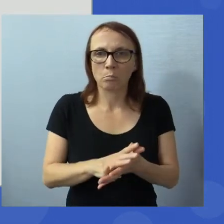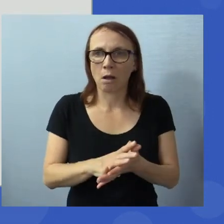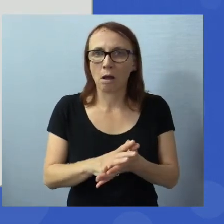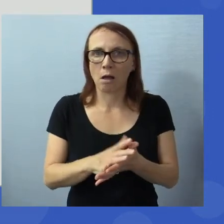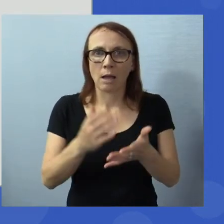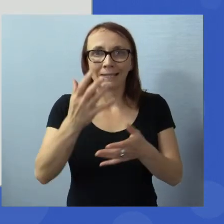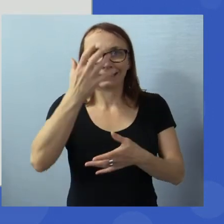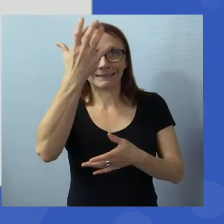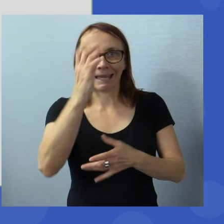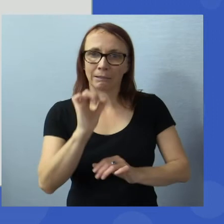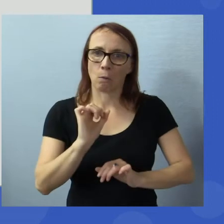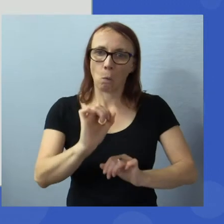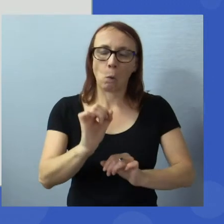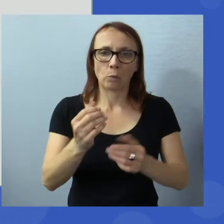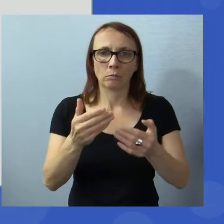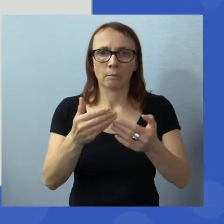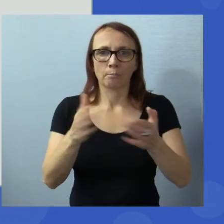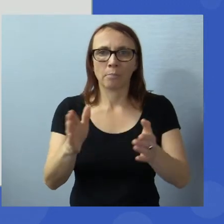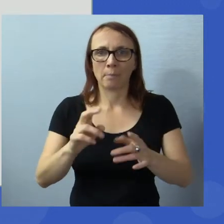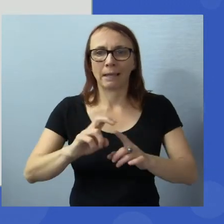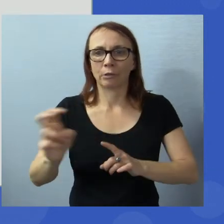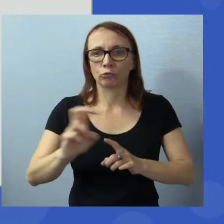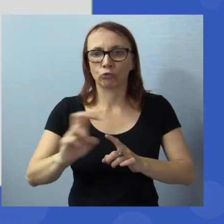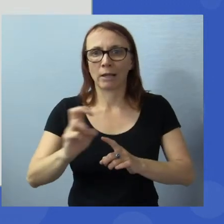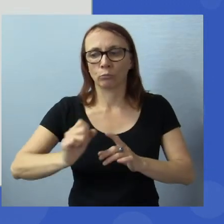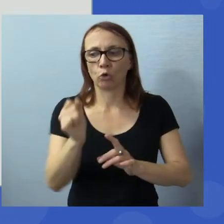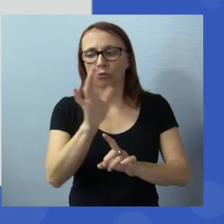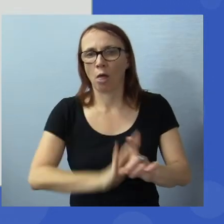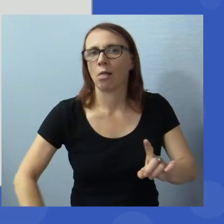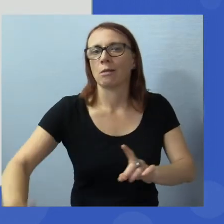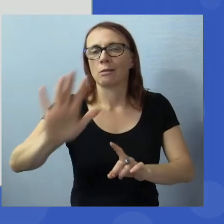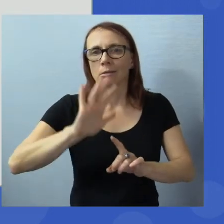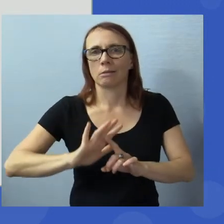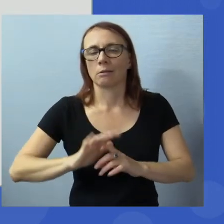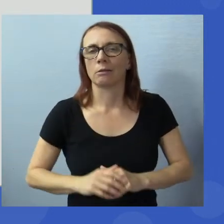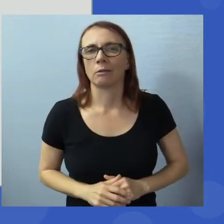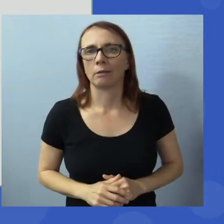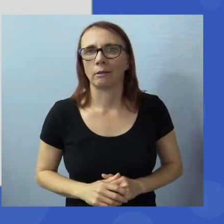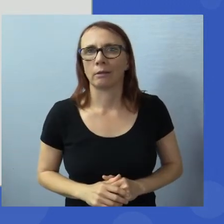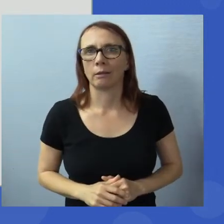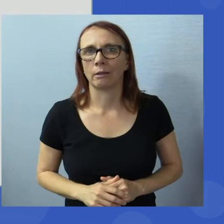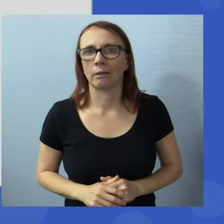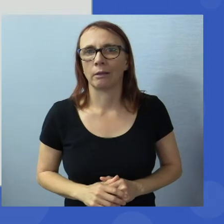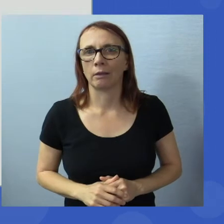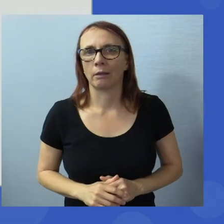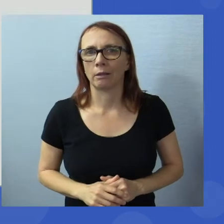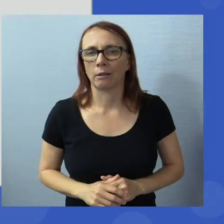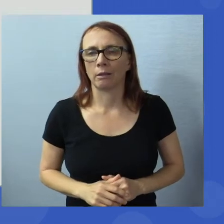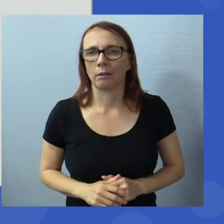joined up and a countrywide policy so I'll say this for the probably the last time otherwise you'll be bored senseless five